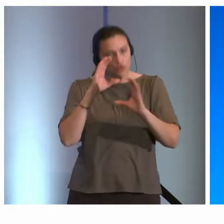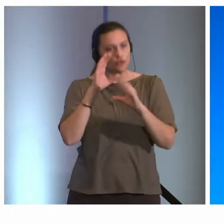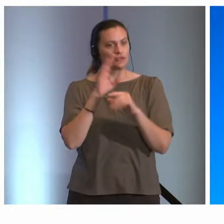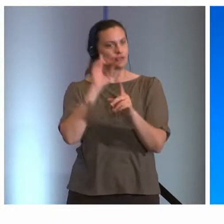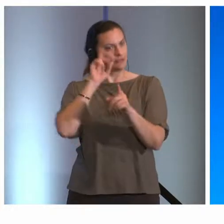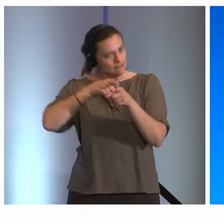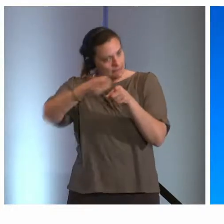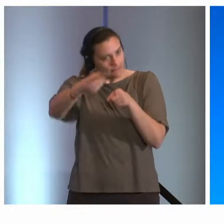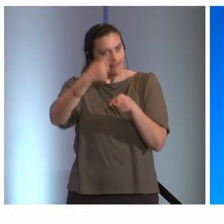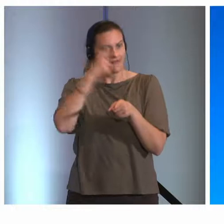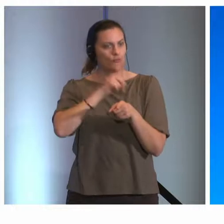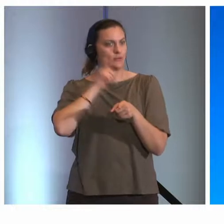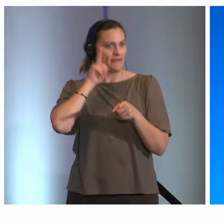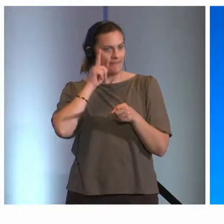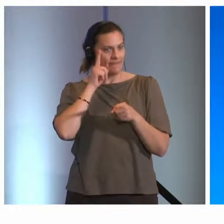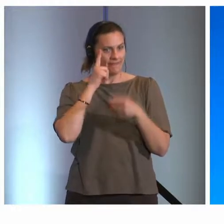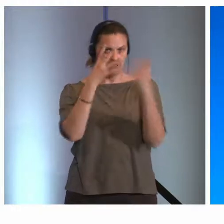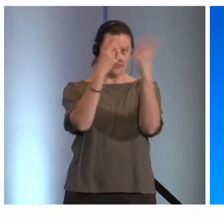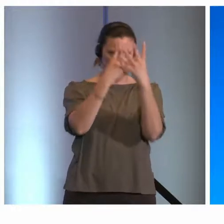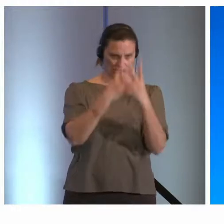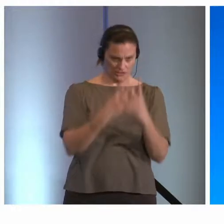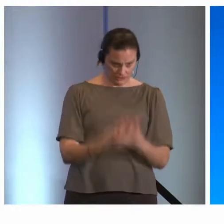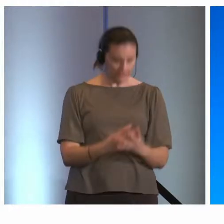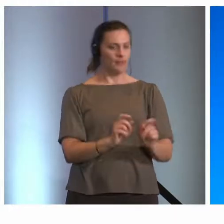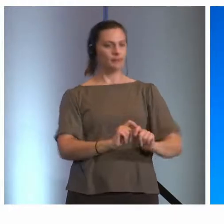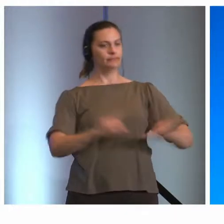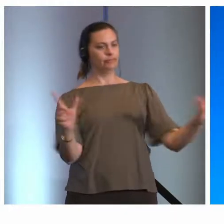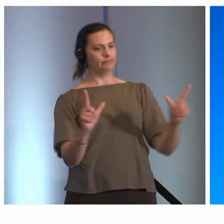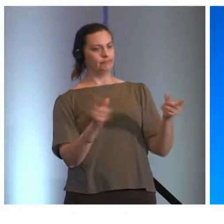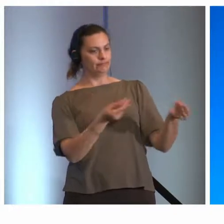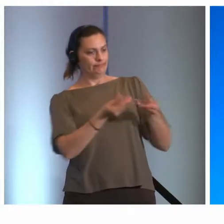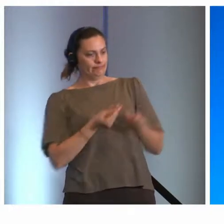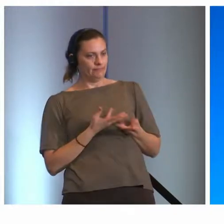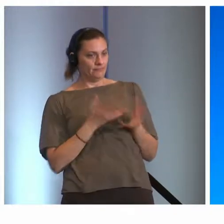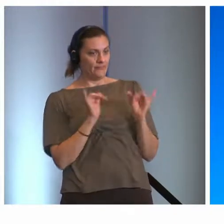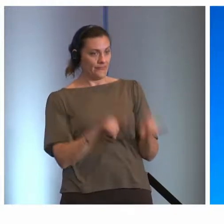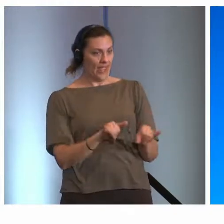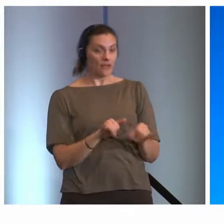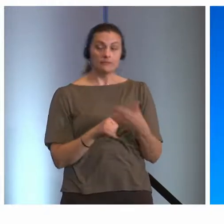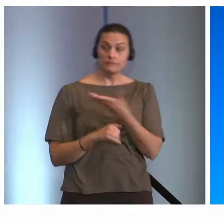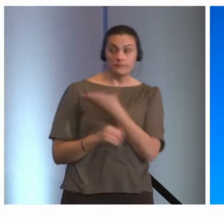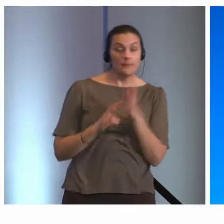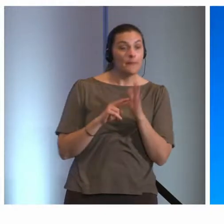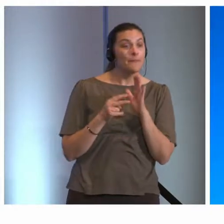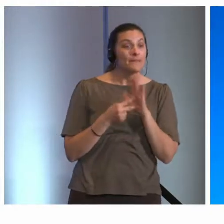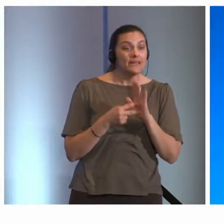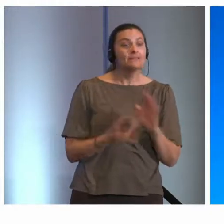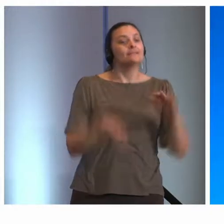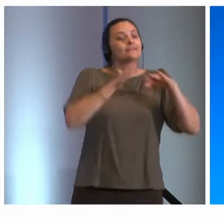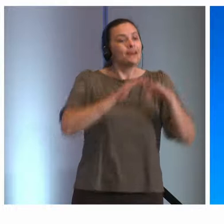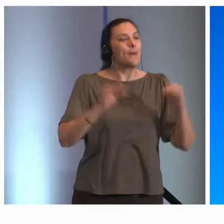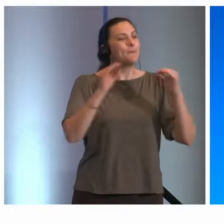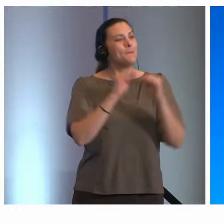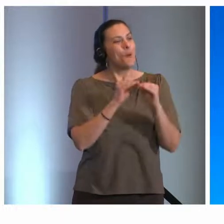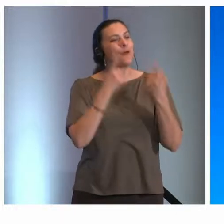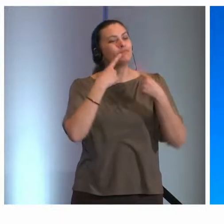the Deaf community, then you can search within that database. -- Tari Hartman Squire. Right. -- --